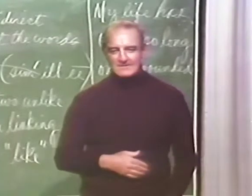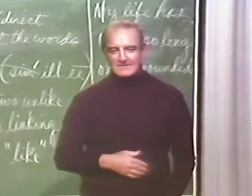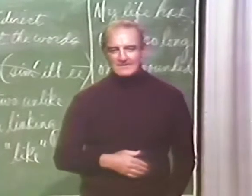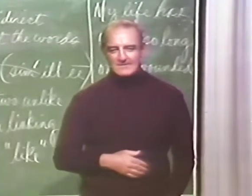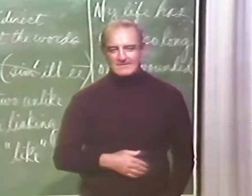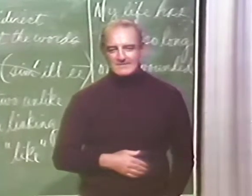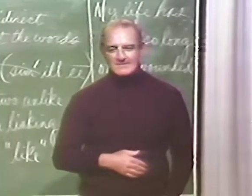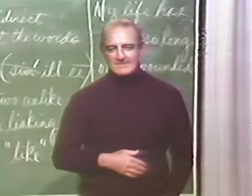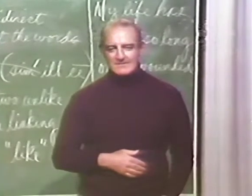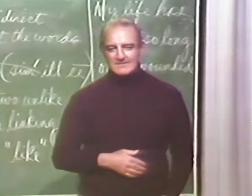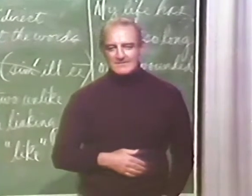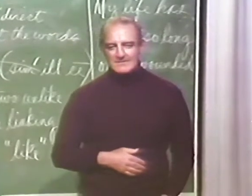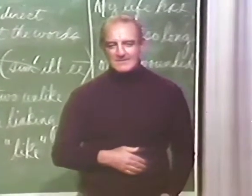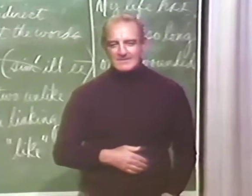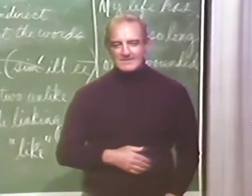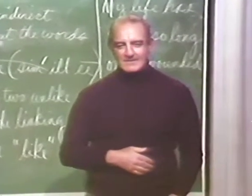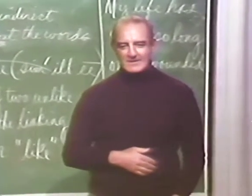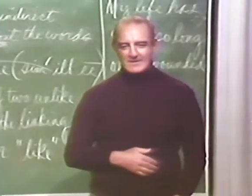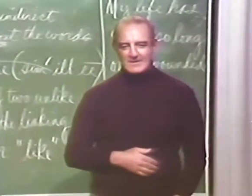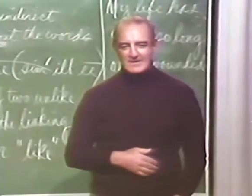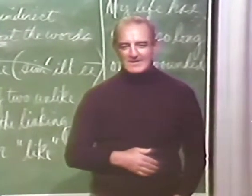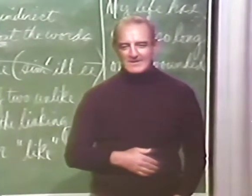WHAT IS LOVE? READ THE ANSWER.